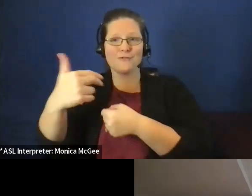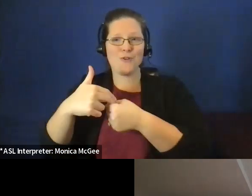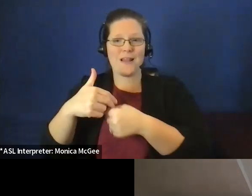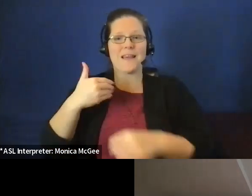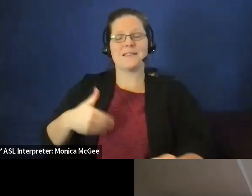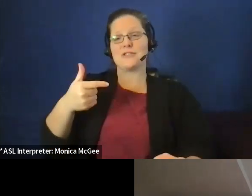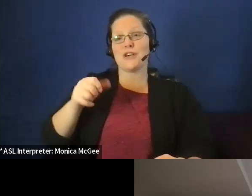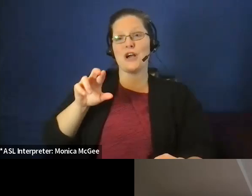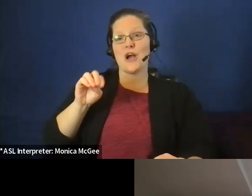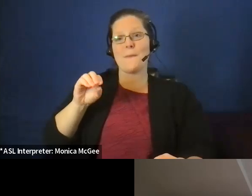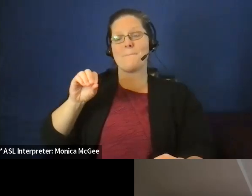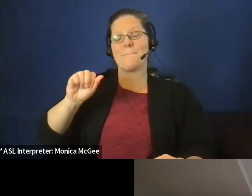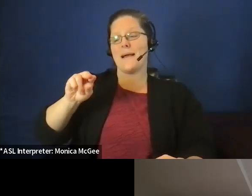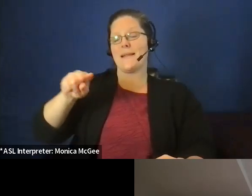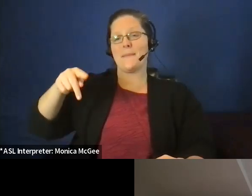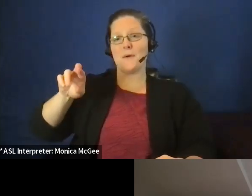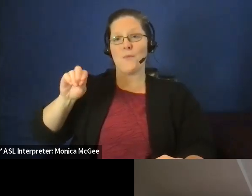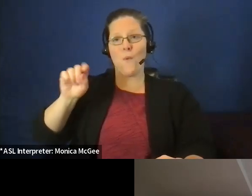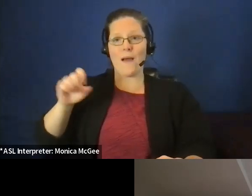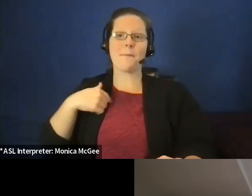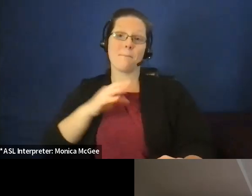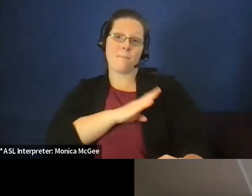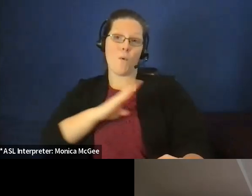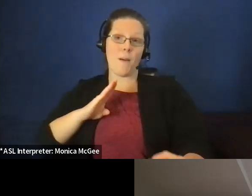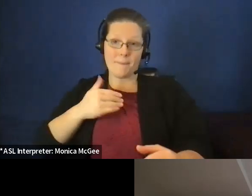Thank you.